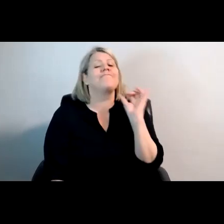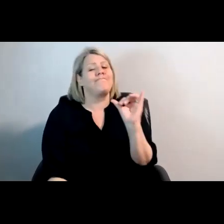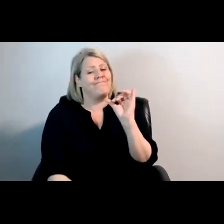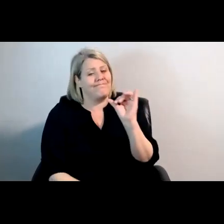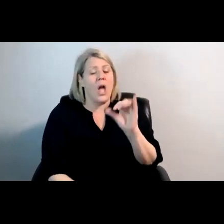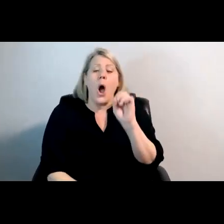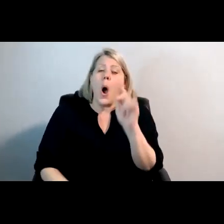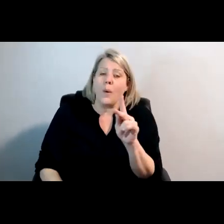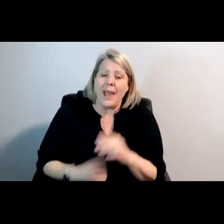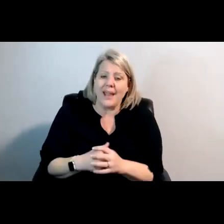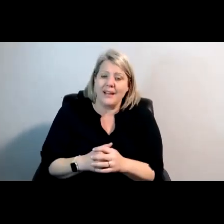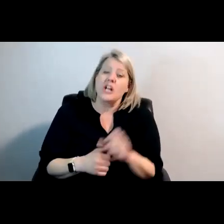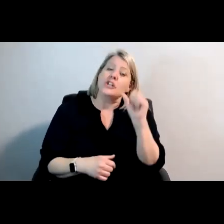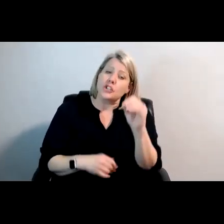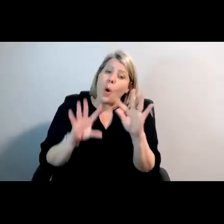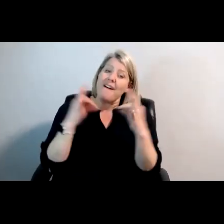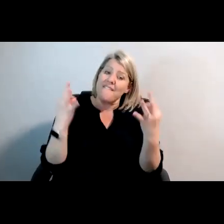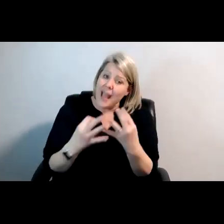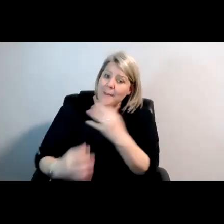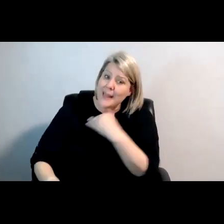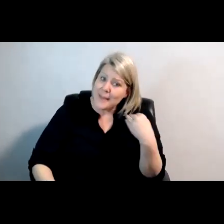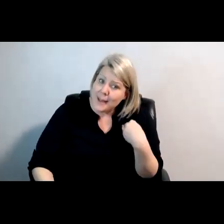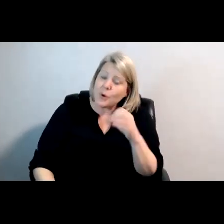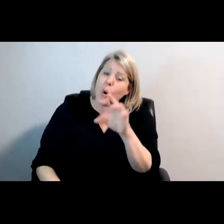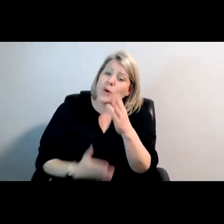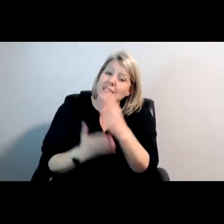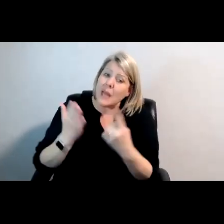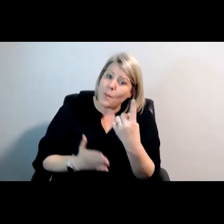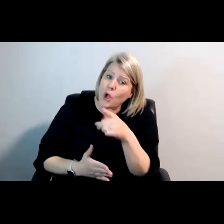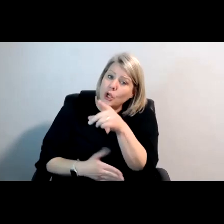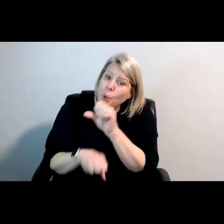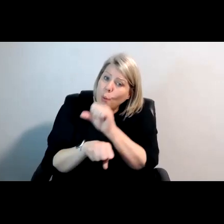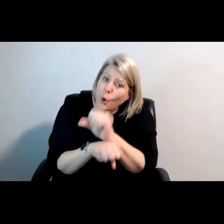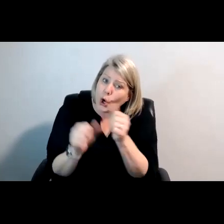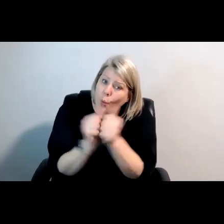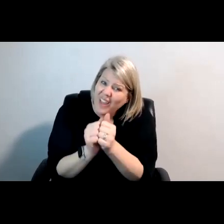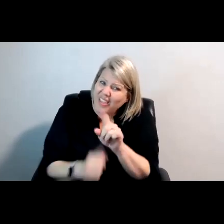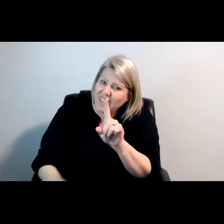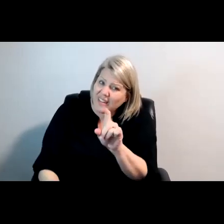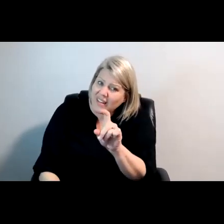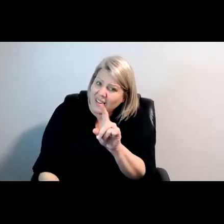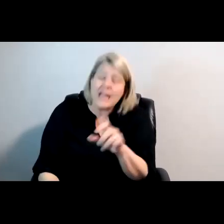So it's a family member or somebody you work with? Is that it? [Leonard] Yeah.